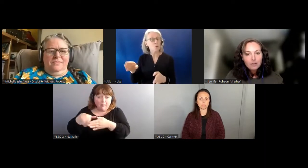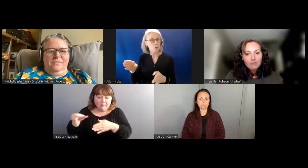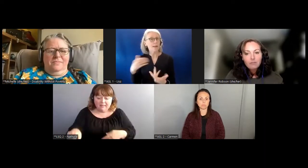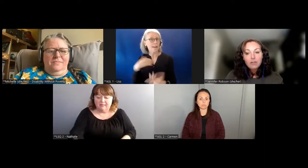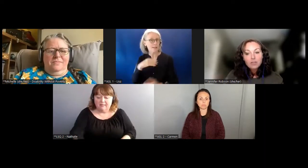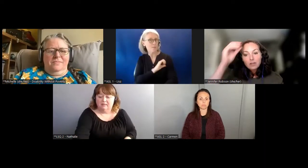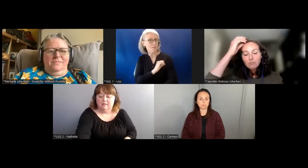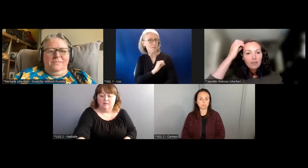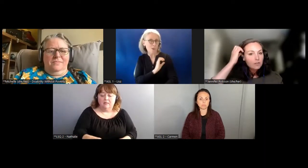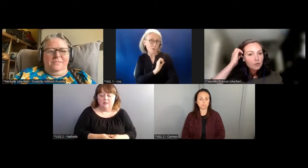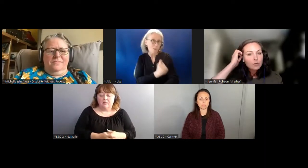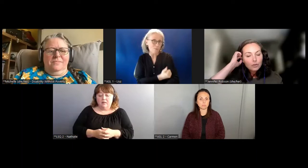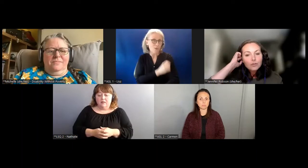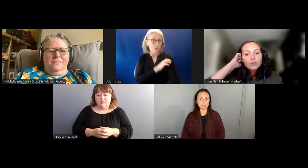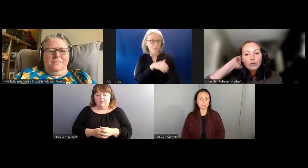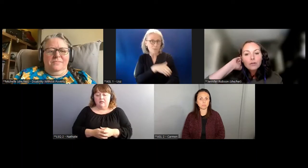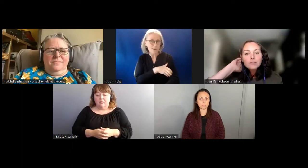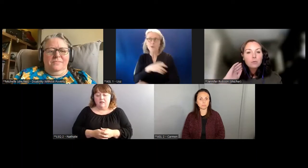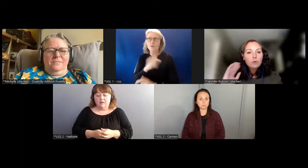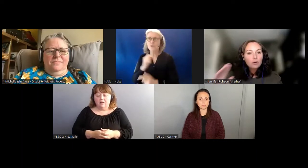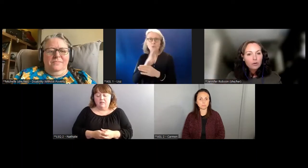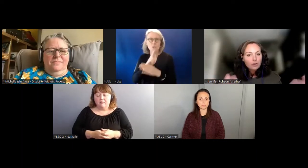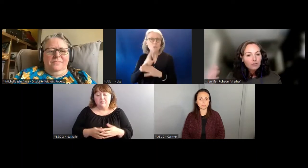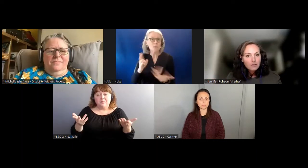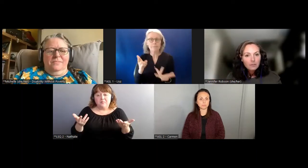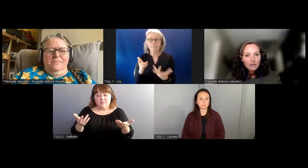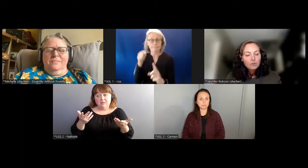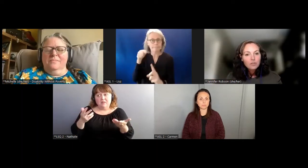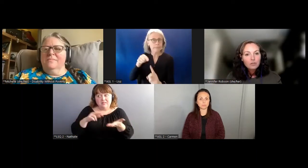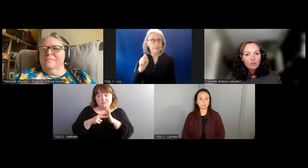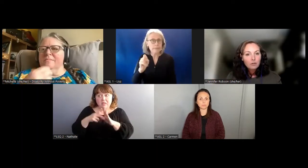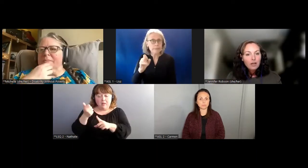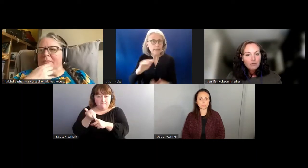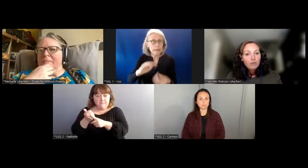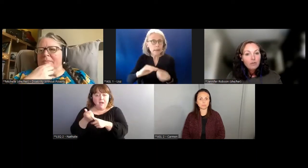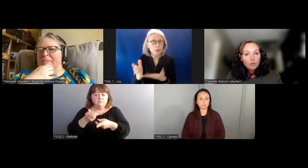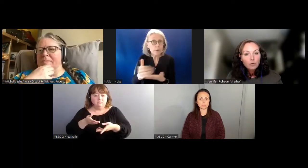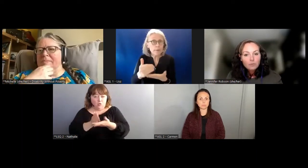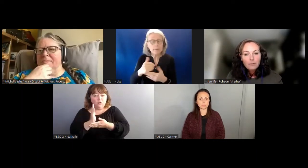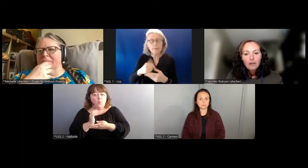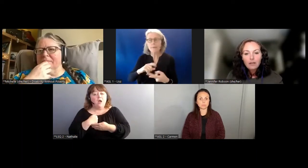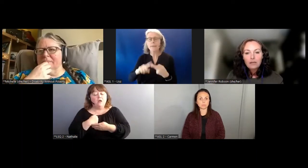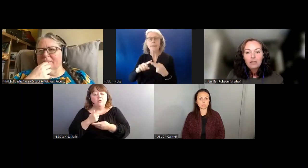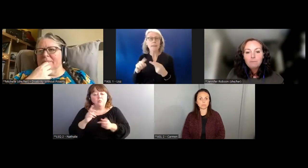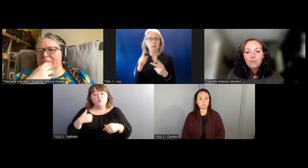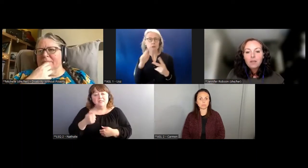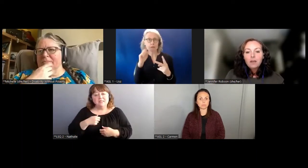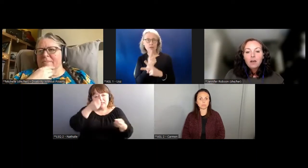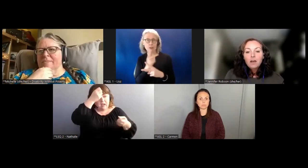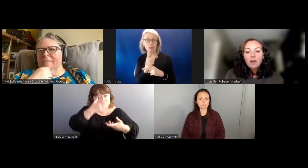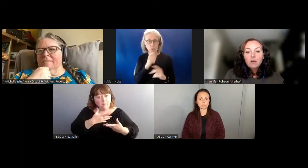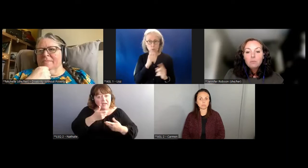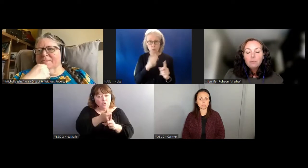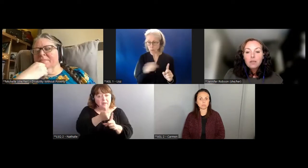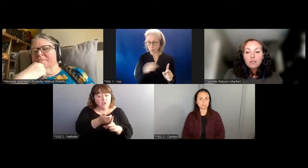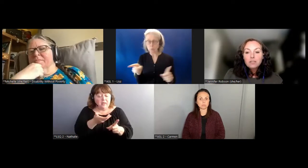INFORMATION LIKE SOCIAL INSURANCE NUMBER IN ORDER TO FIGURE OUT TO WHOM TO PAY THE MONEY.